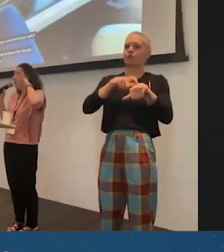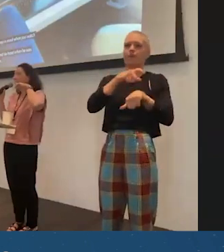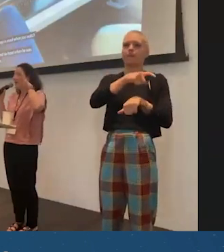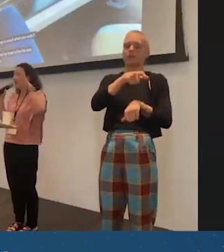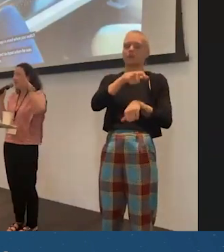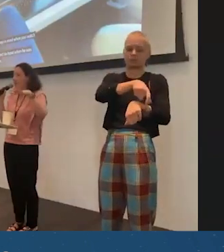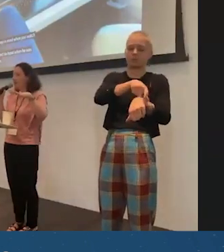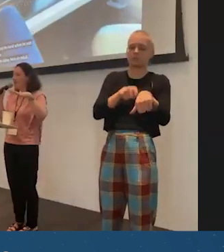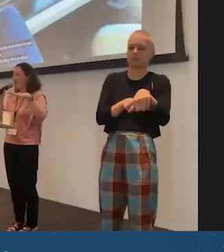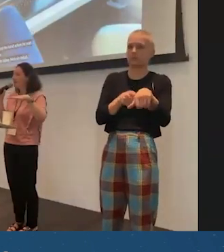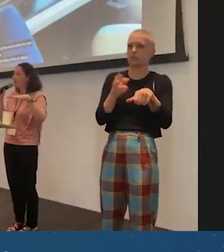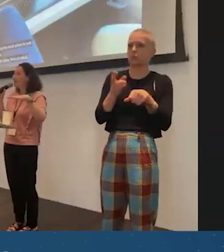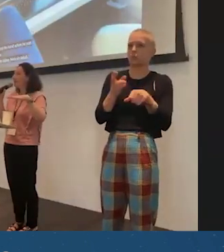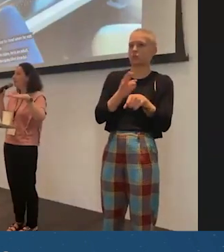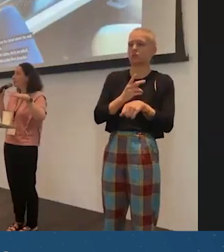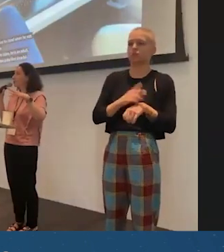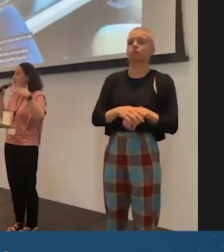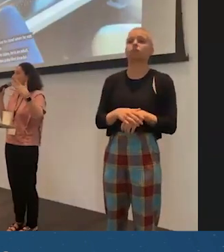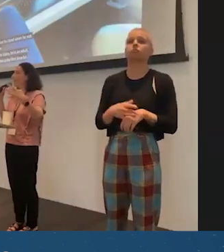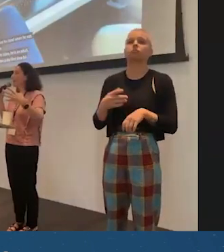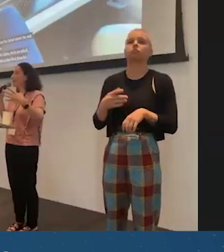We haven't done any data collection or training